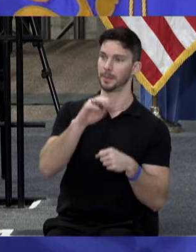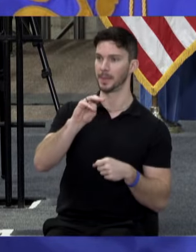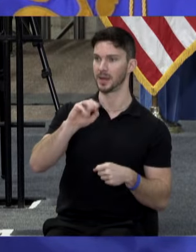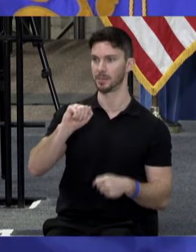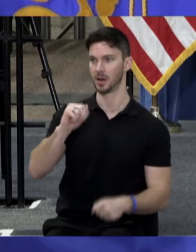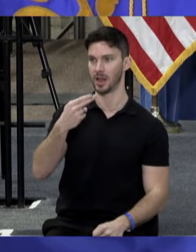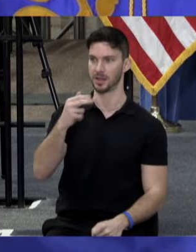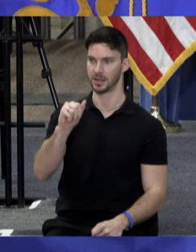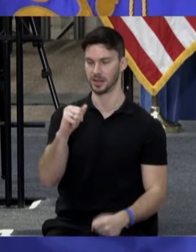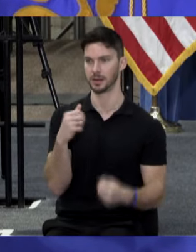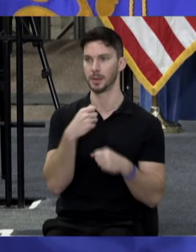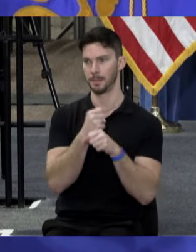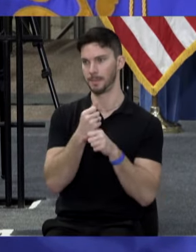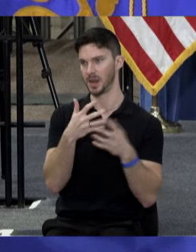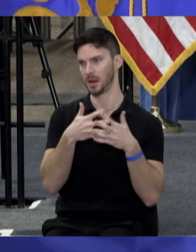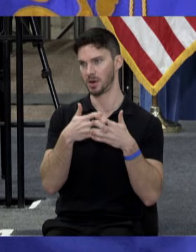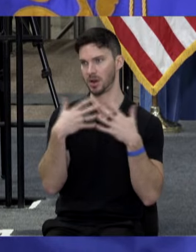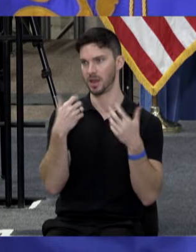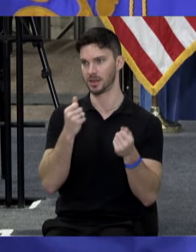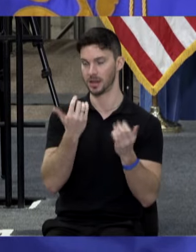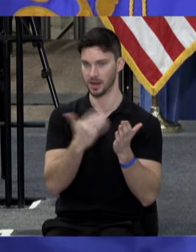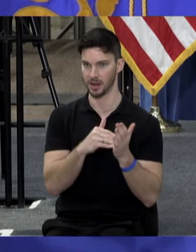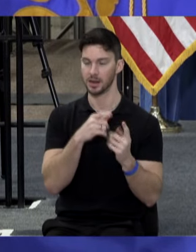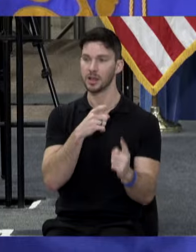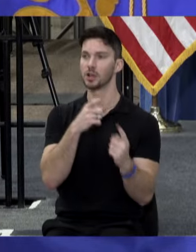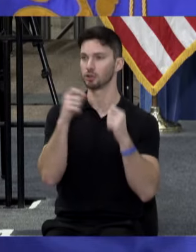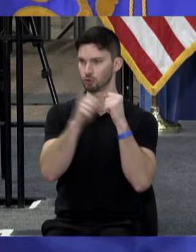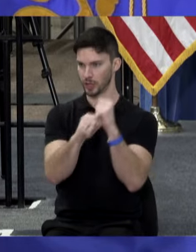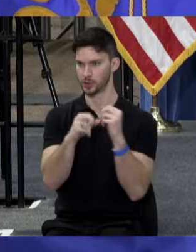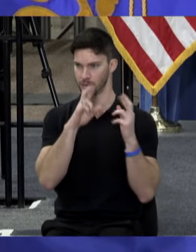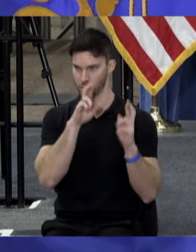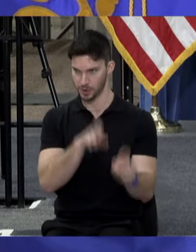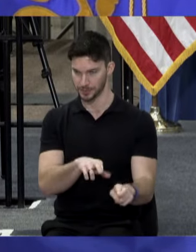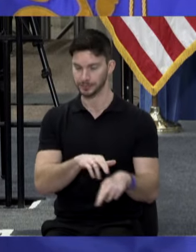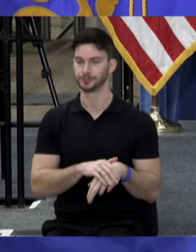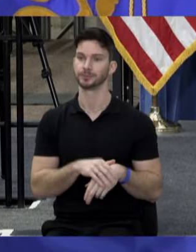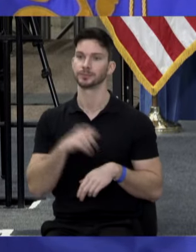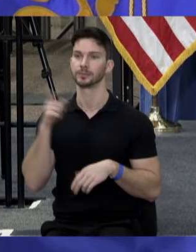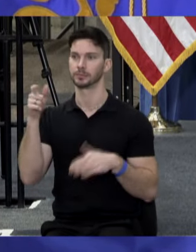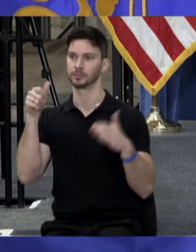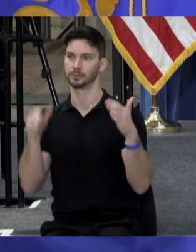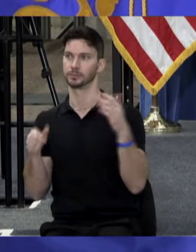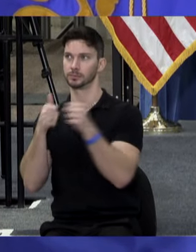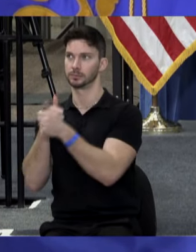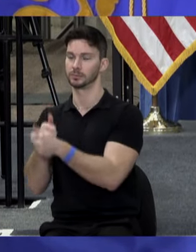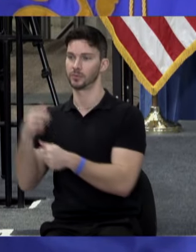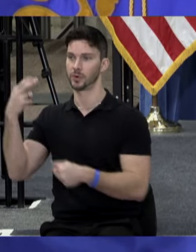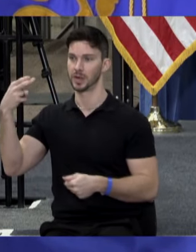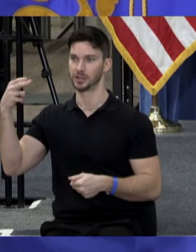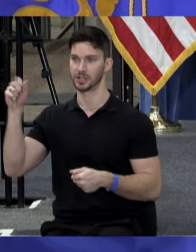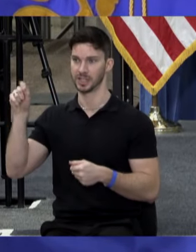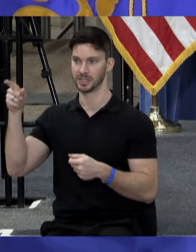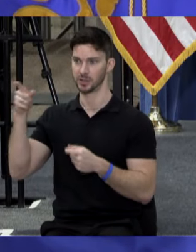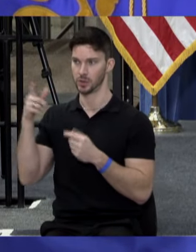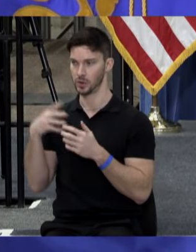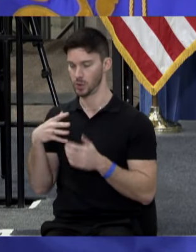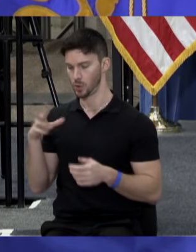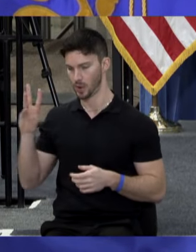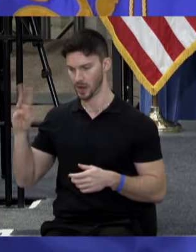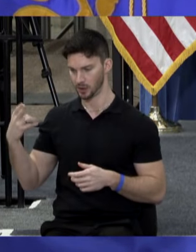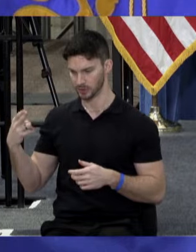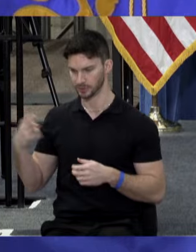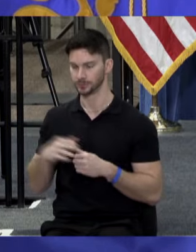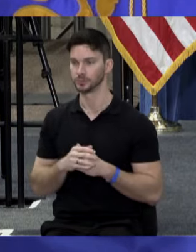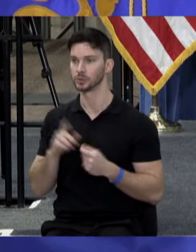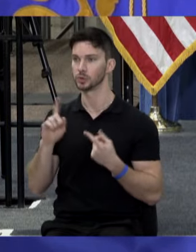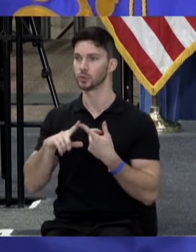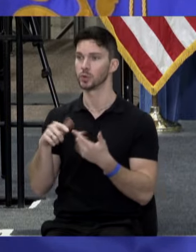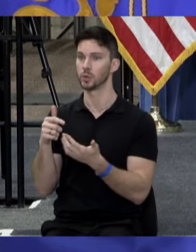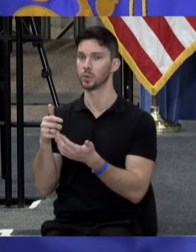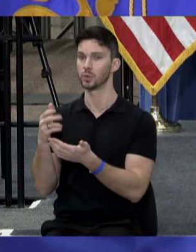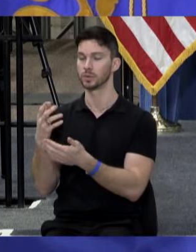In the report, the White House directed HHS to use AI to assist in personalized treatment plans,